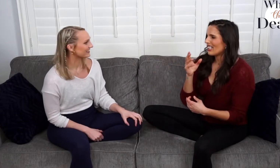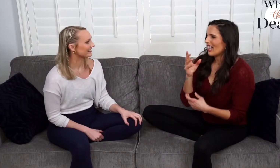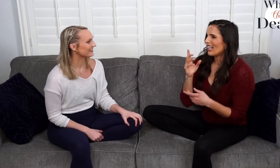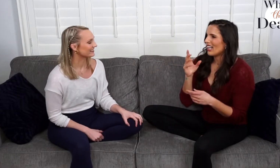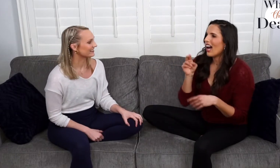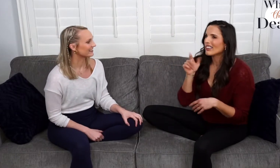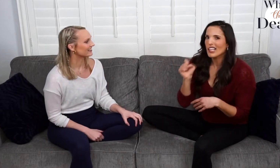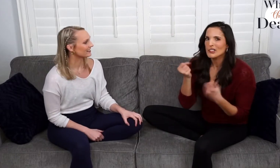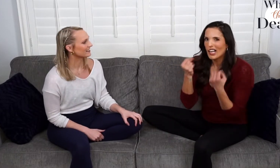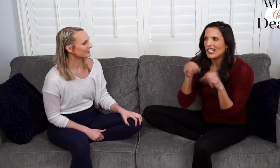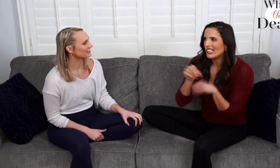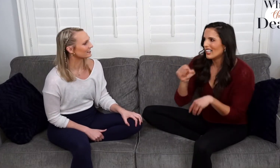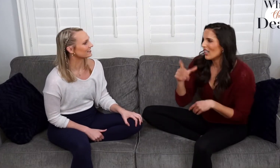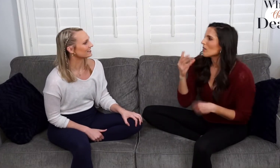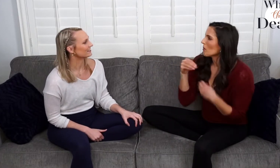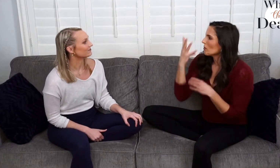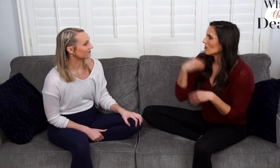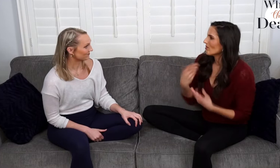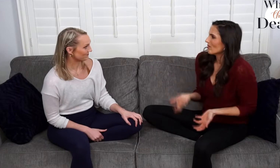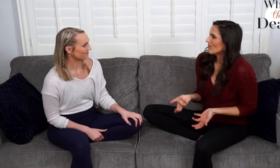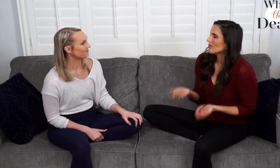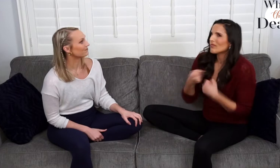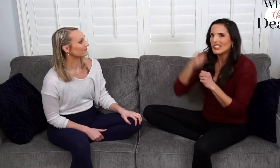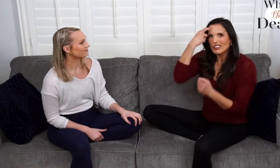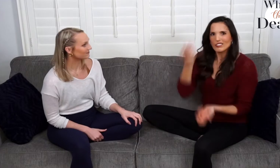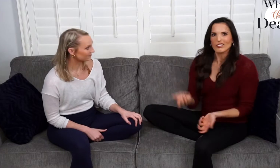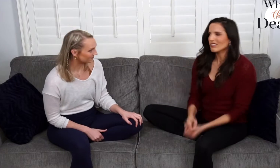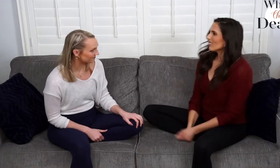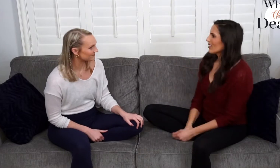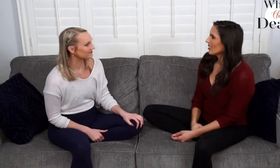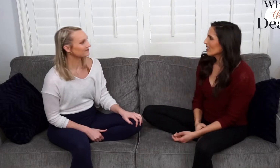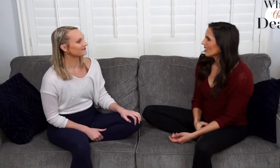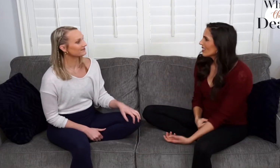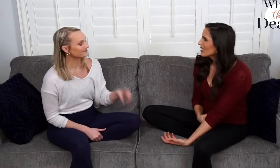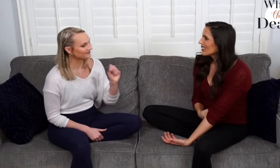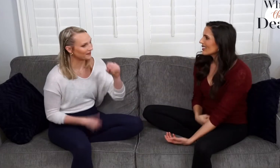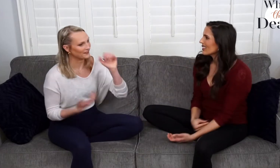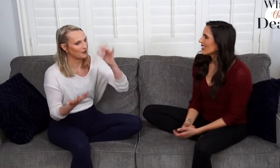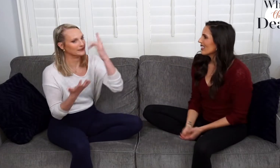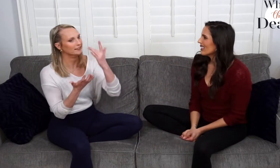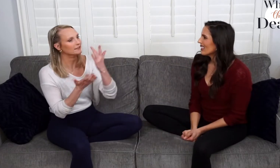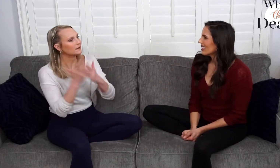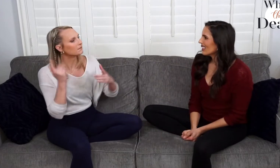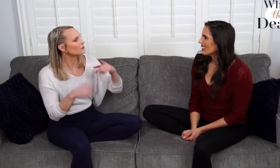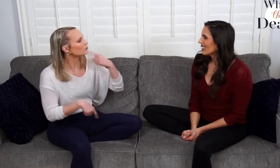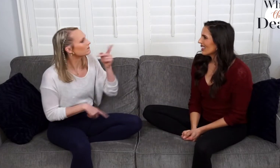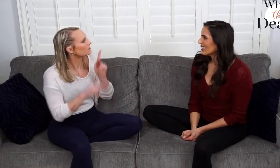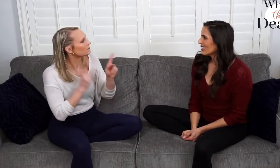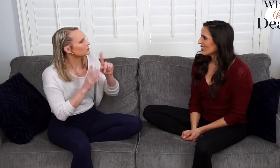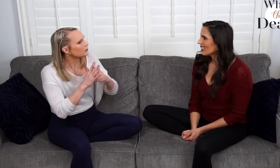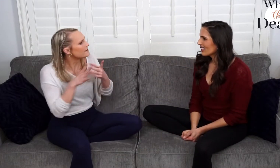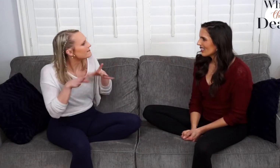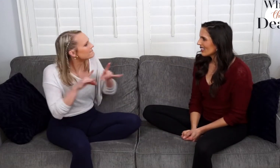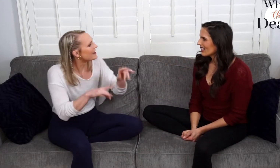pretty unless you sign in an ASL, it’s definitely more pretty and it makes more sense. Yeah, so that's why some hearing people when they start